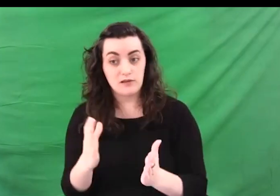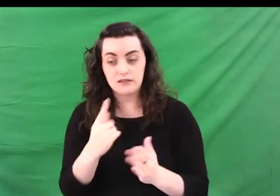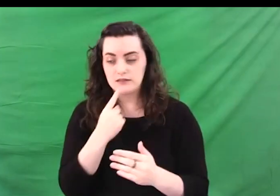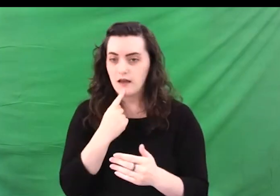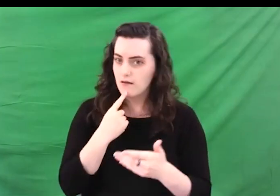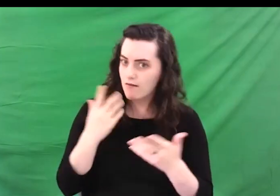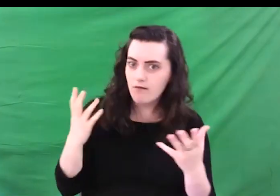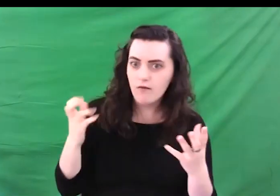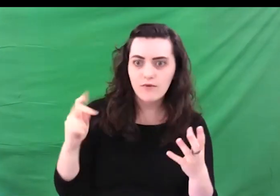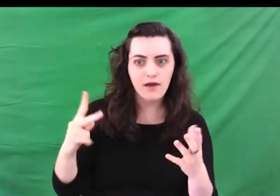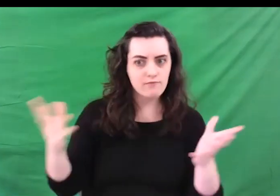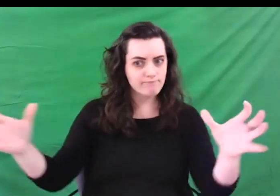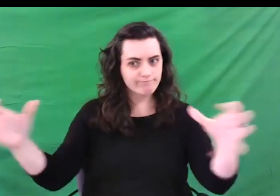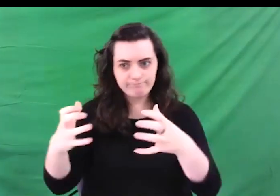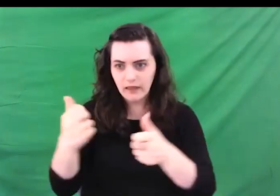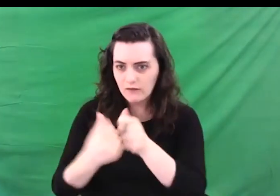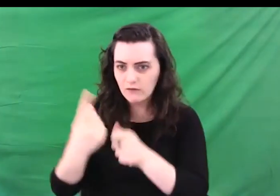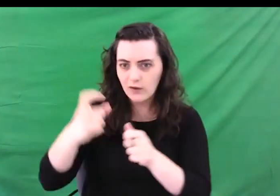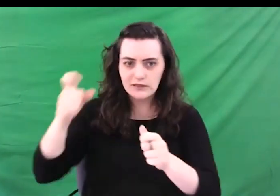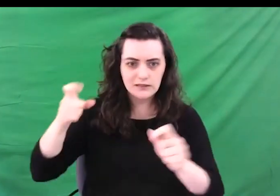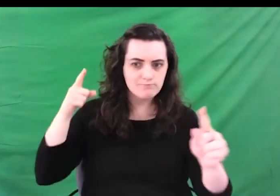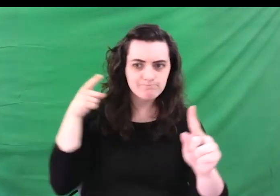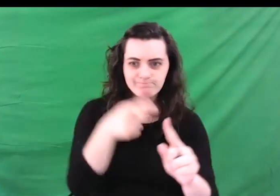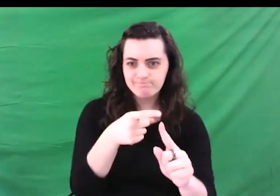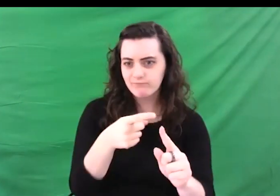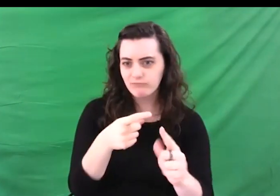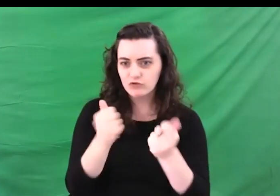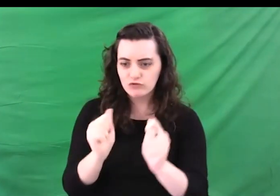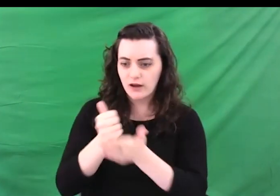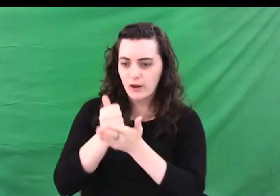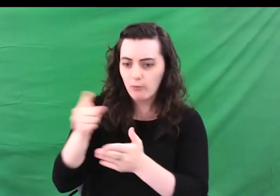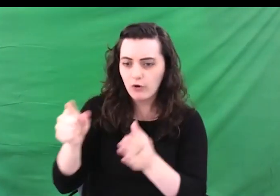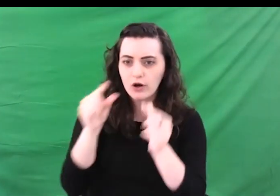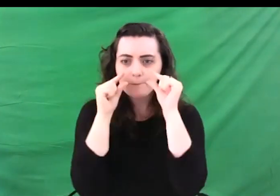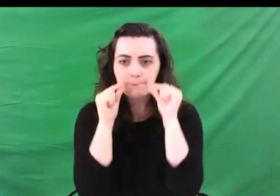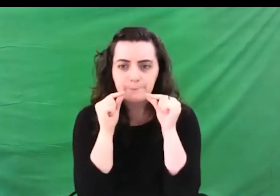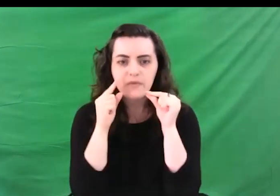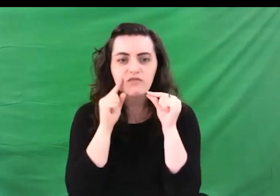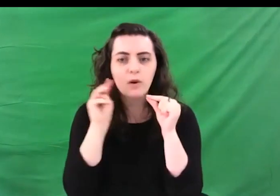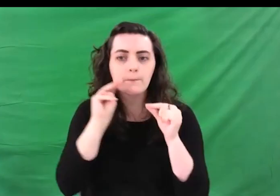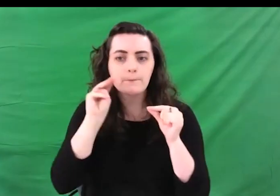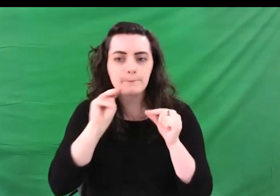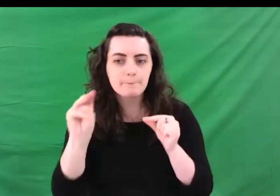try to get her to get those lips closed for that initial "mm" sound.